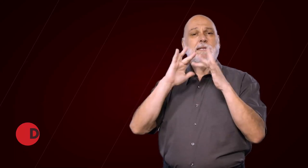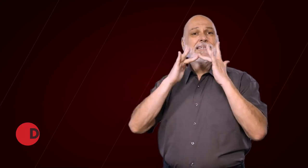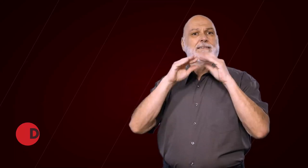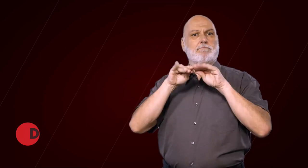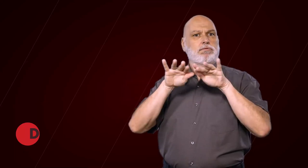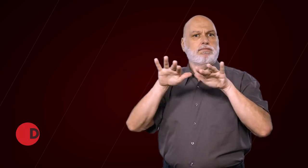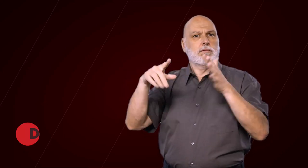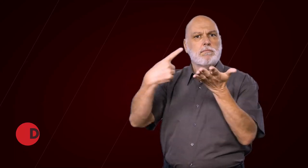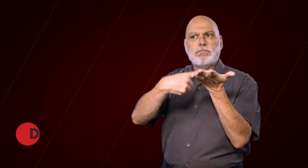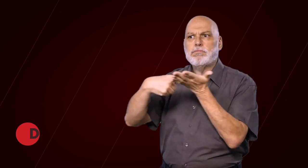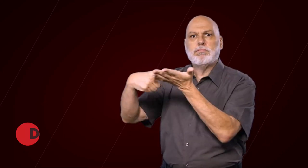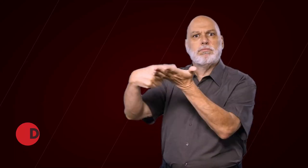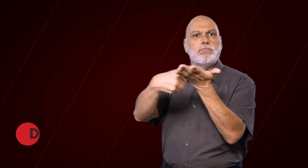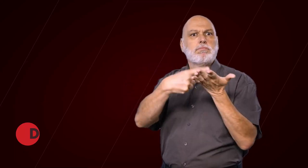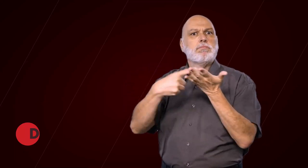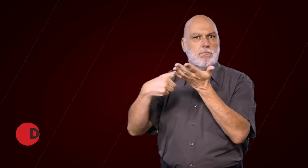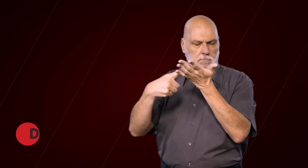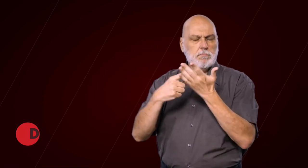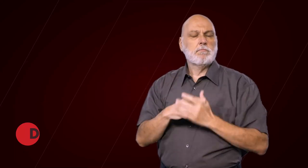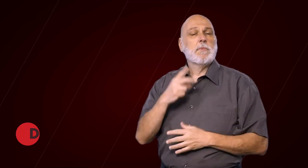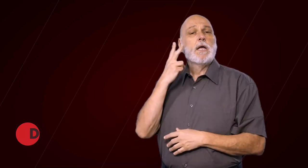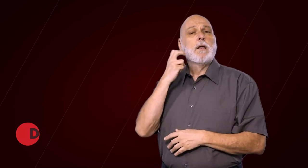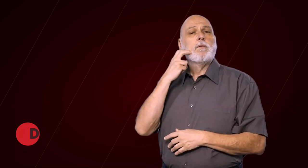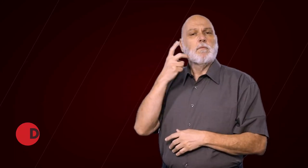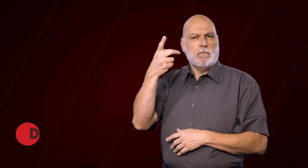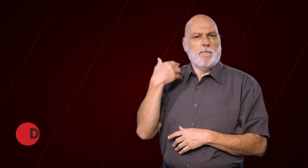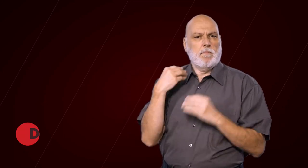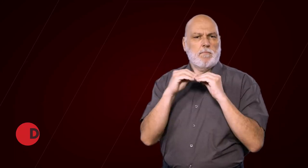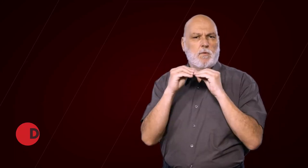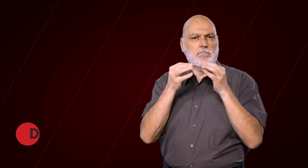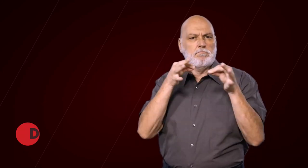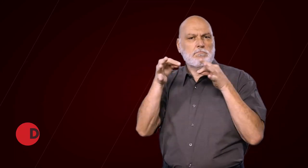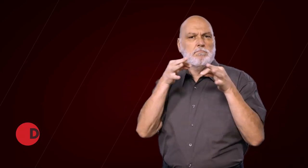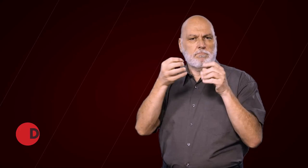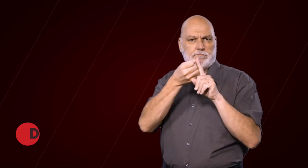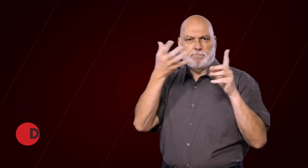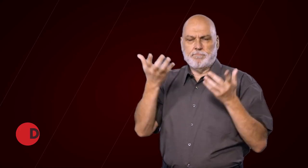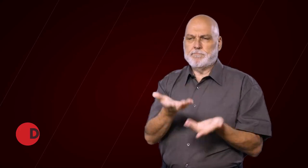Nicole, do you know more about this?